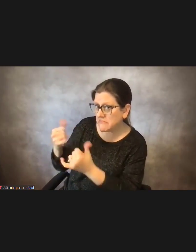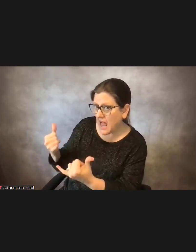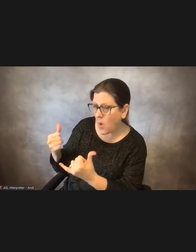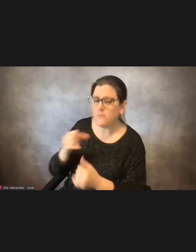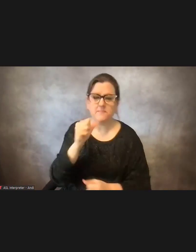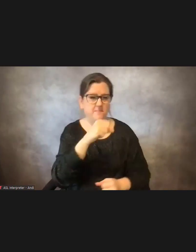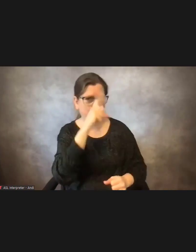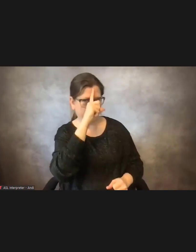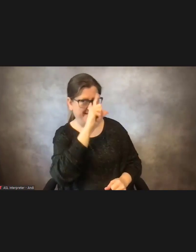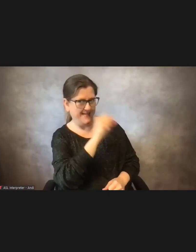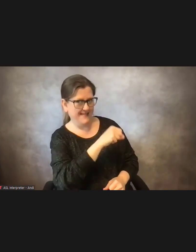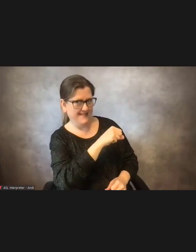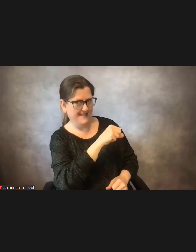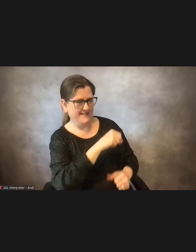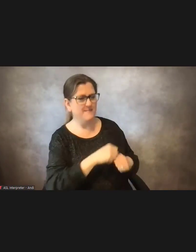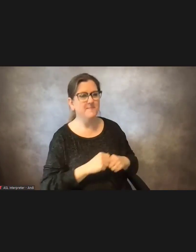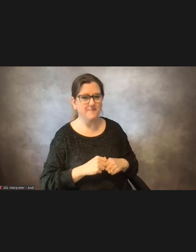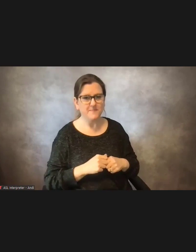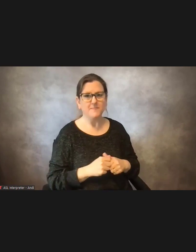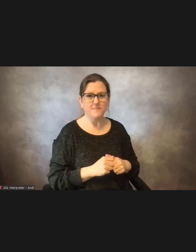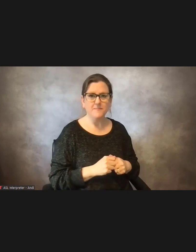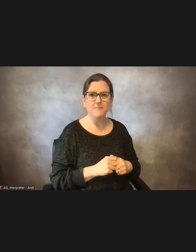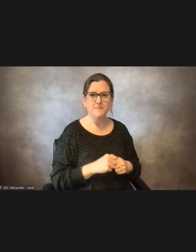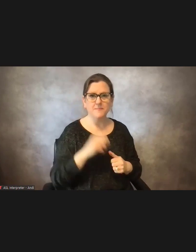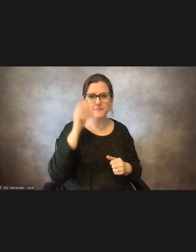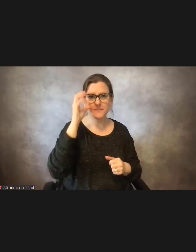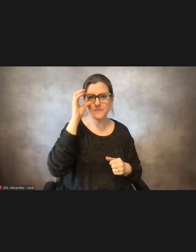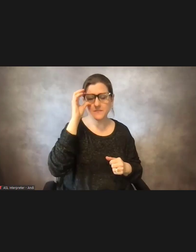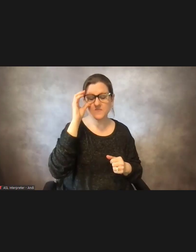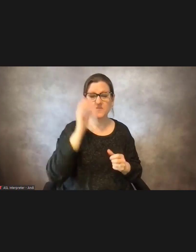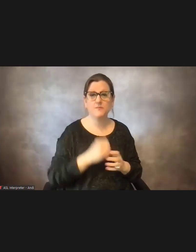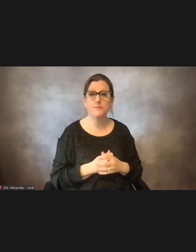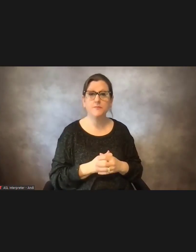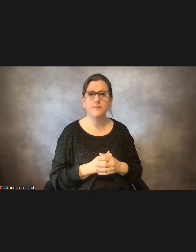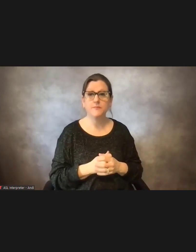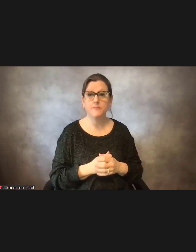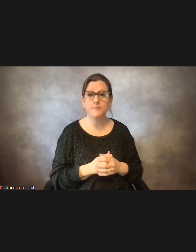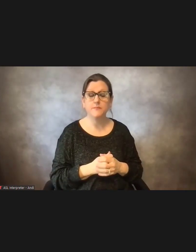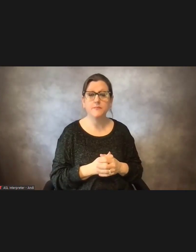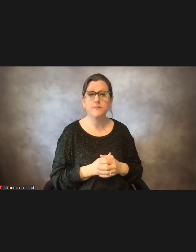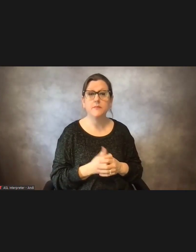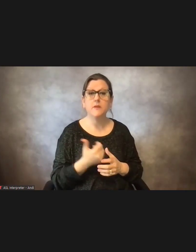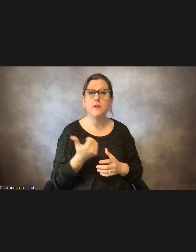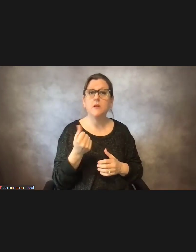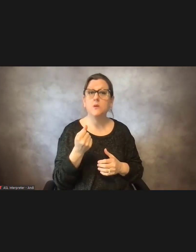: I think so, William.>>: Okay.>>: So, um, let's talk about